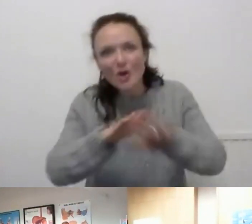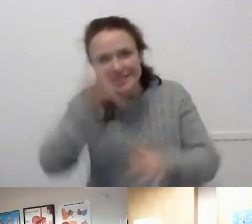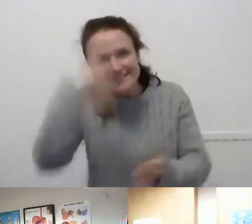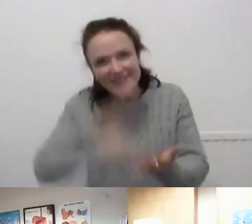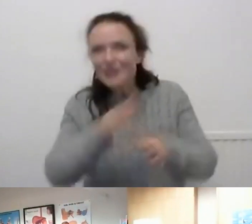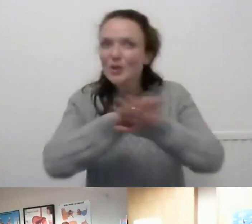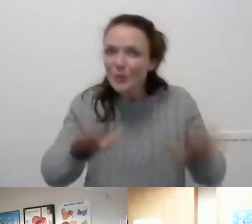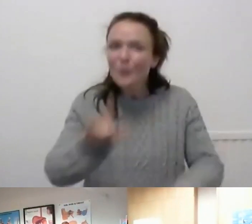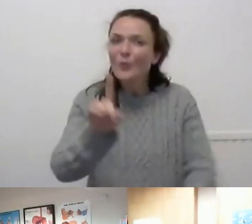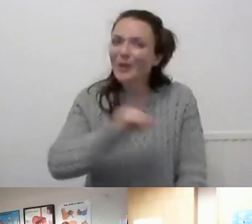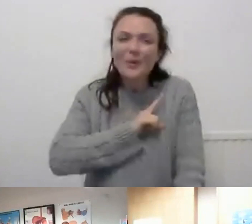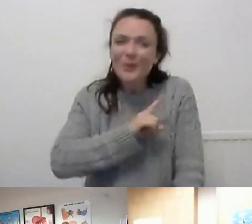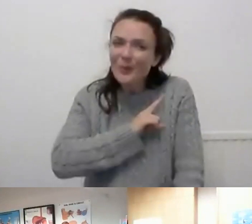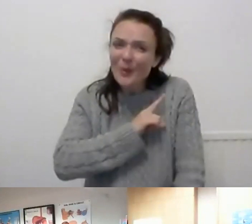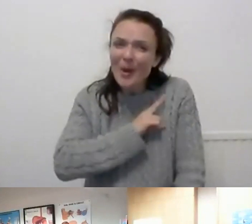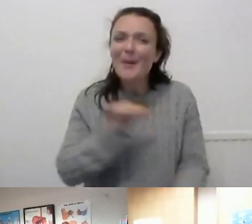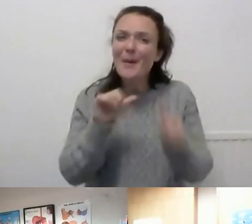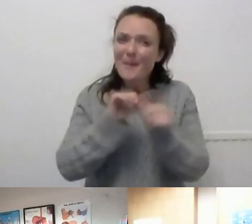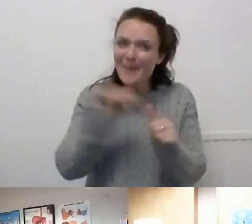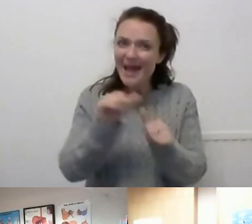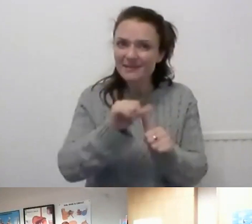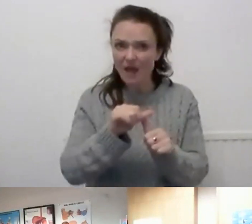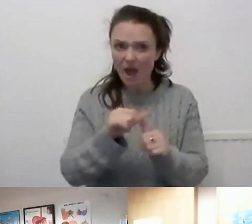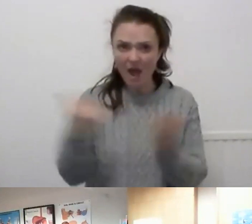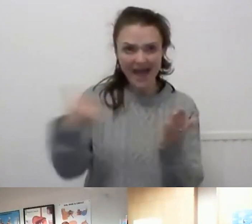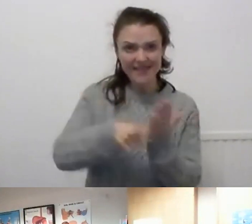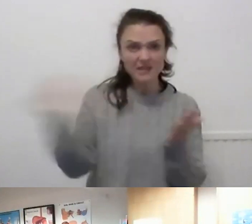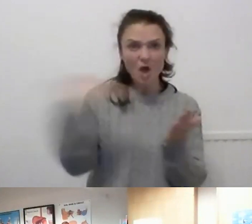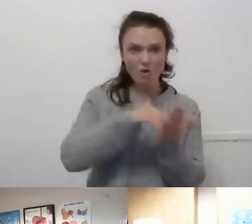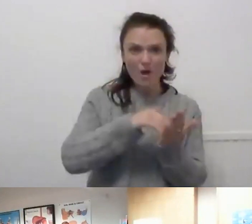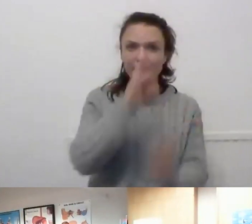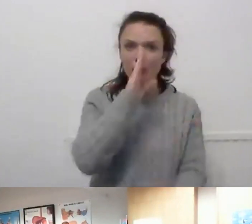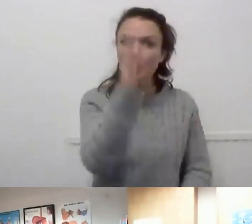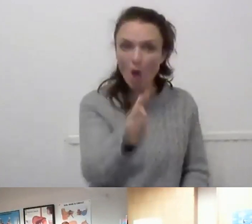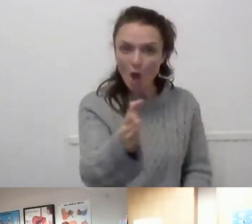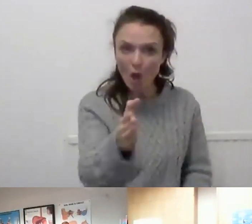one will be forgotten. We've spent the last week trying to contact people in the over 80s we've